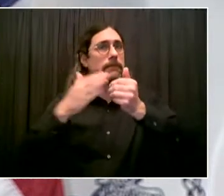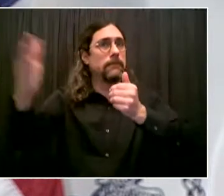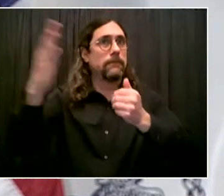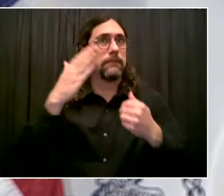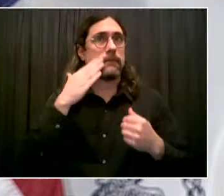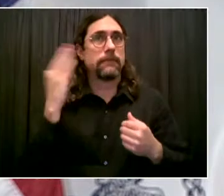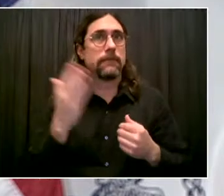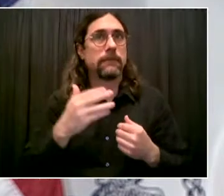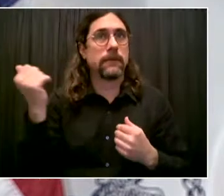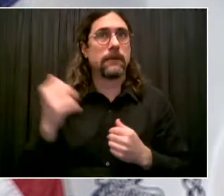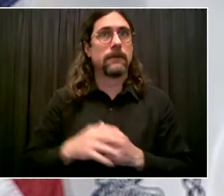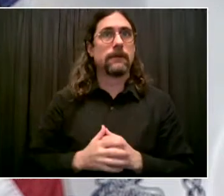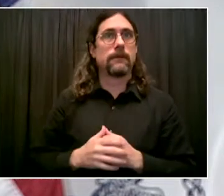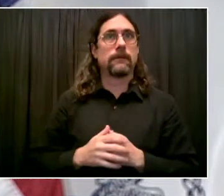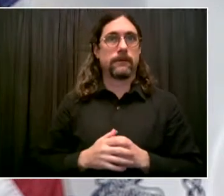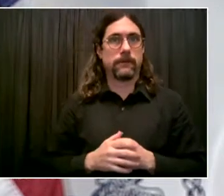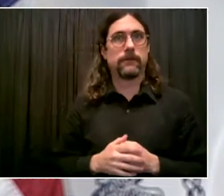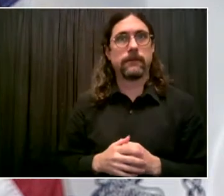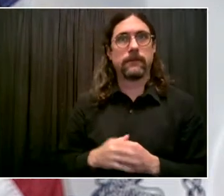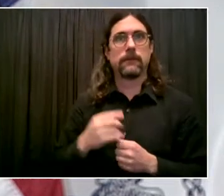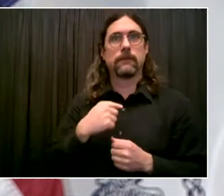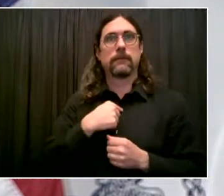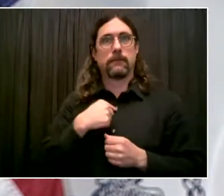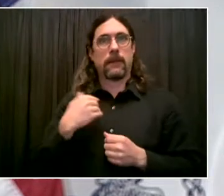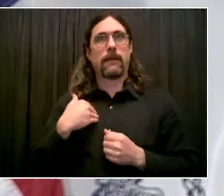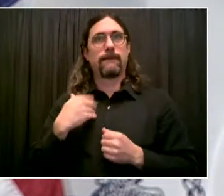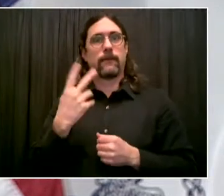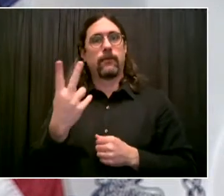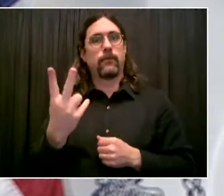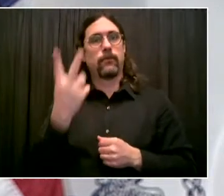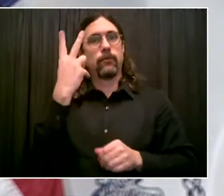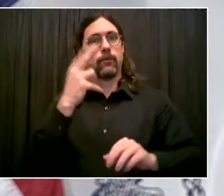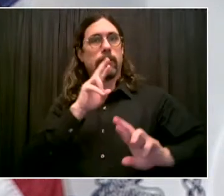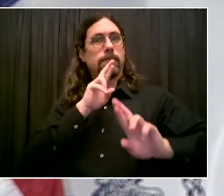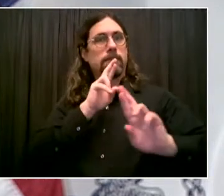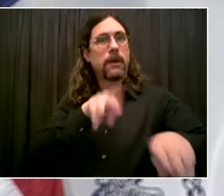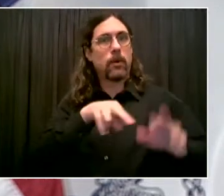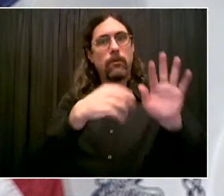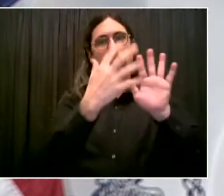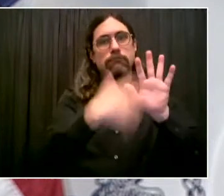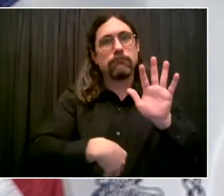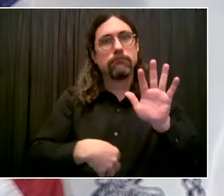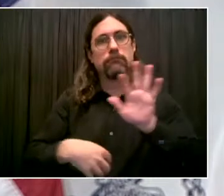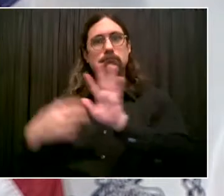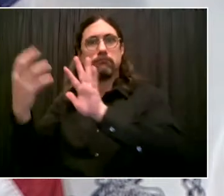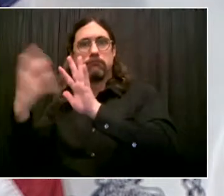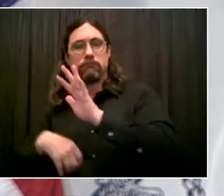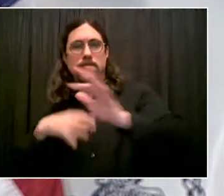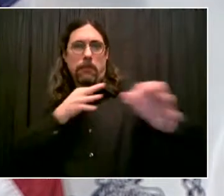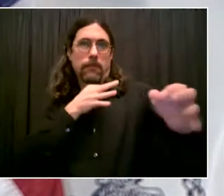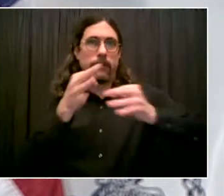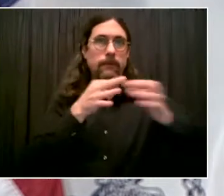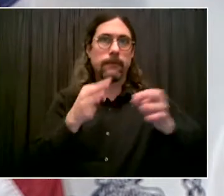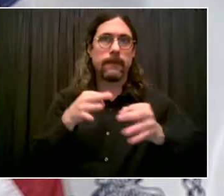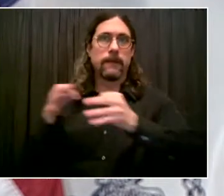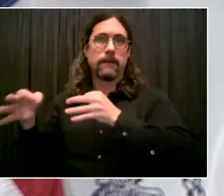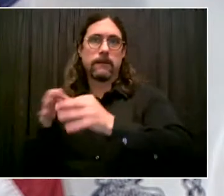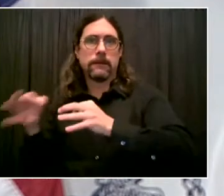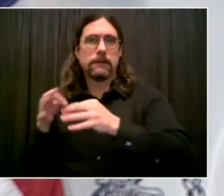FUTURE.